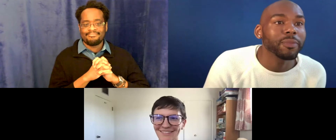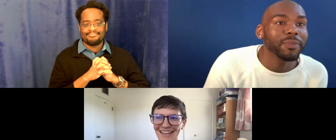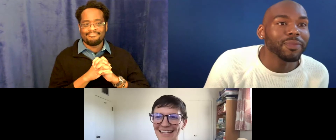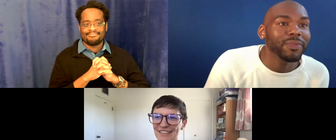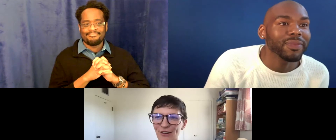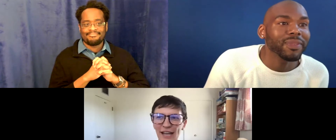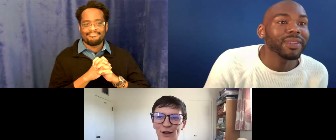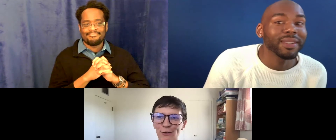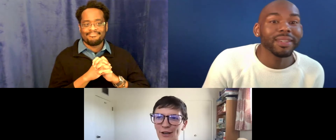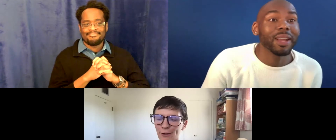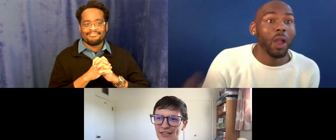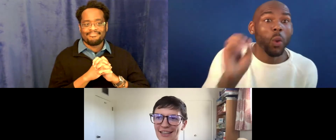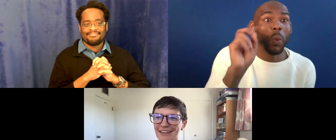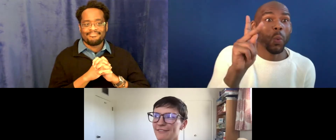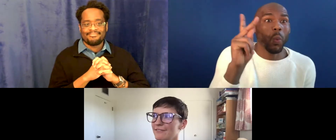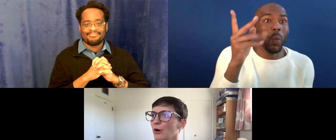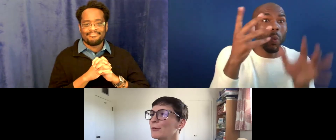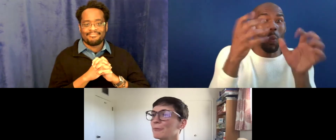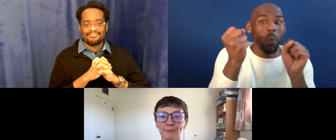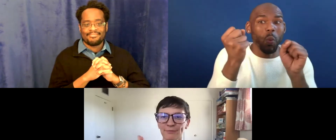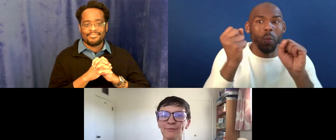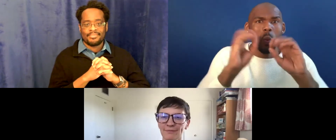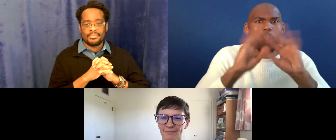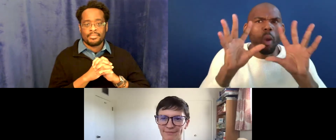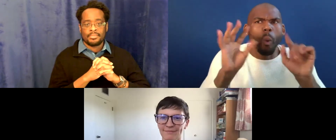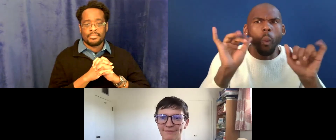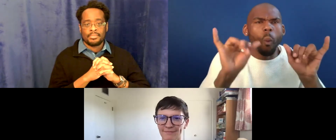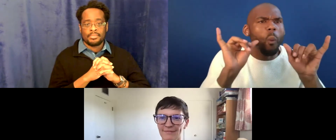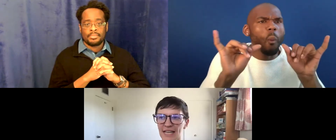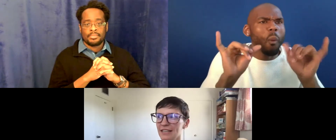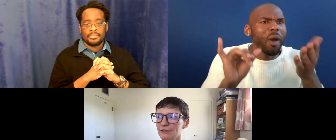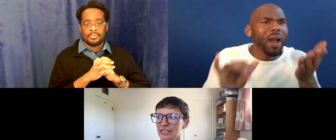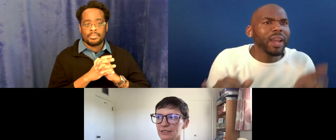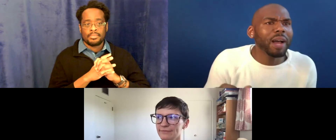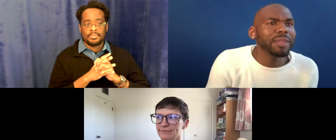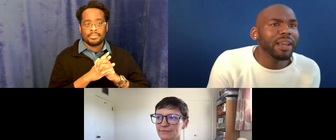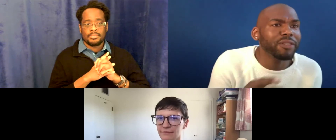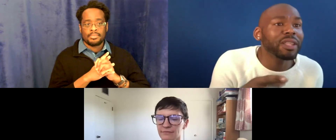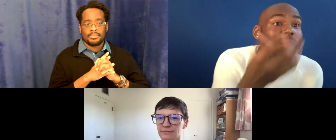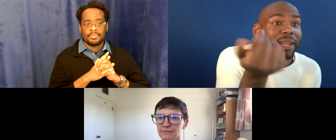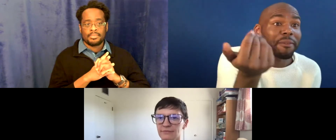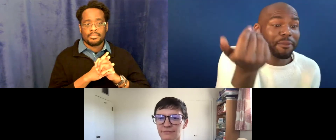thanks okay quick quick clarify oh signed question i'm deaf she says i'm deaf okay